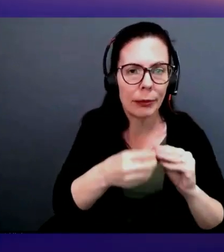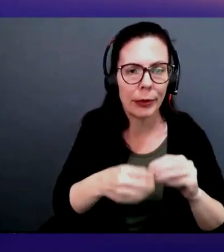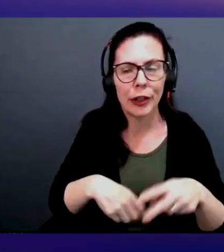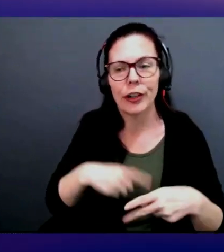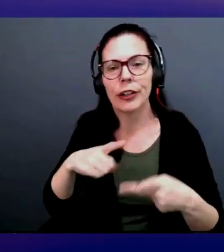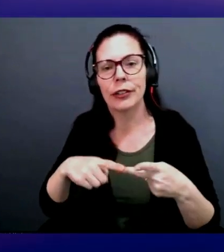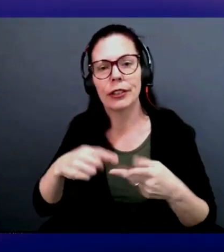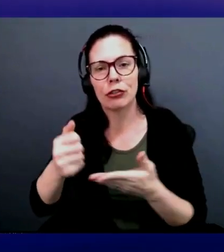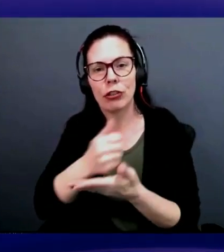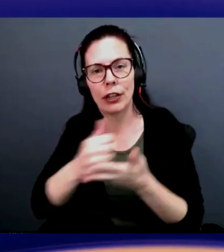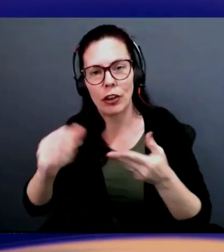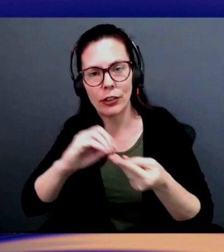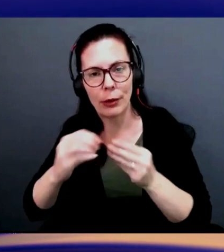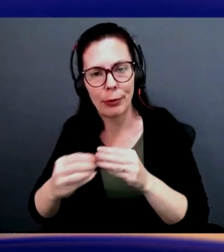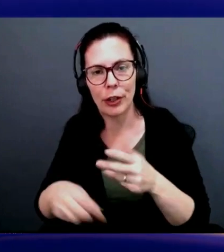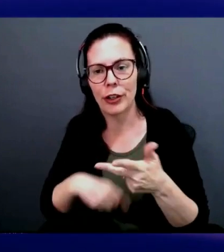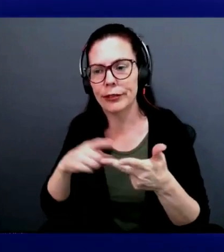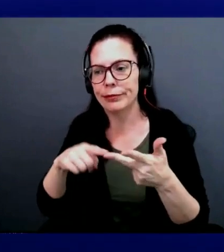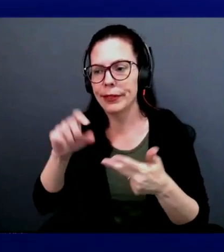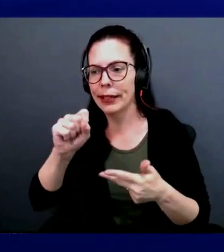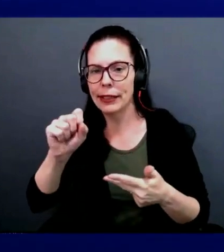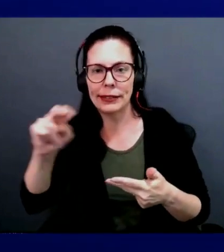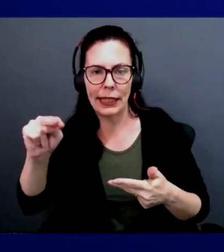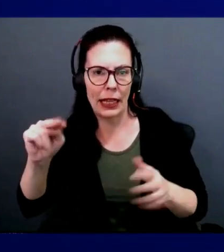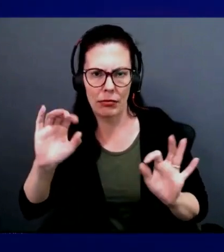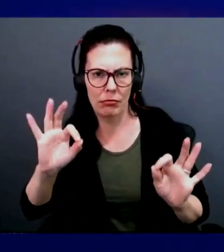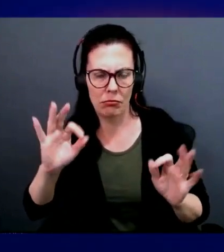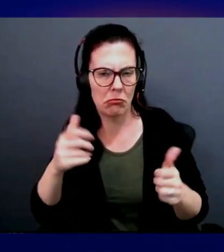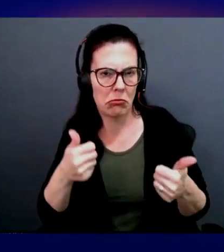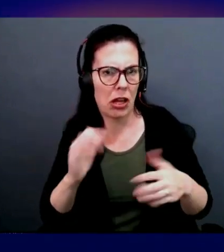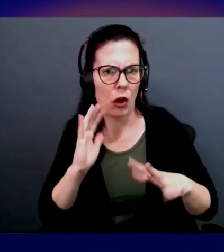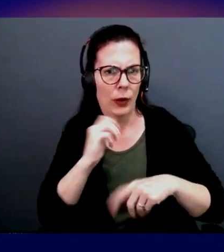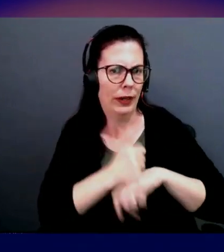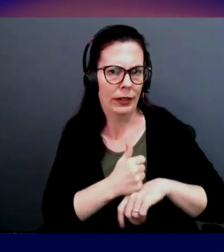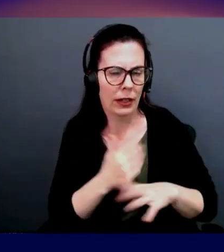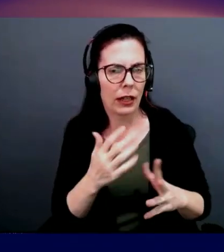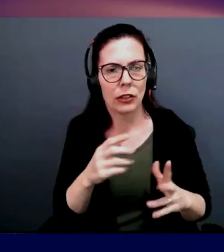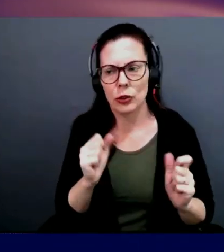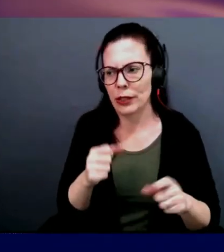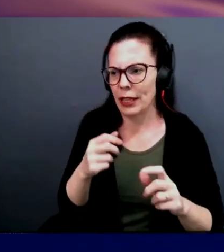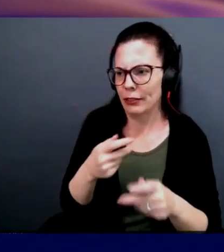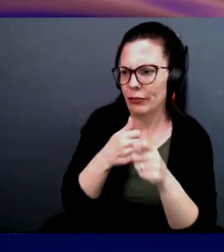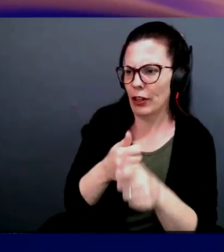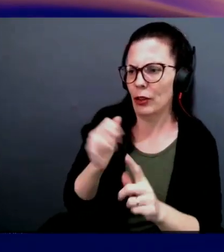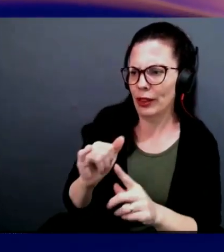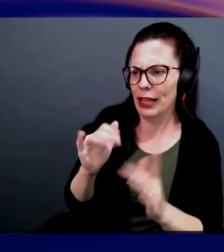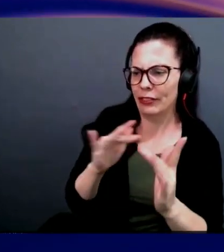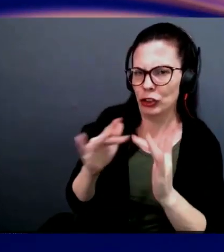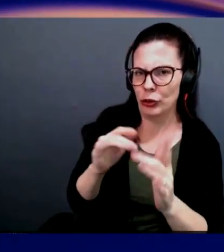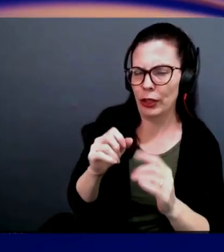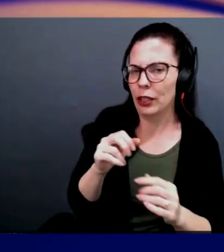and then you can apply this, you can configure this, first of all, you can configure this visually. You don't have to know any programming.